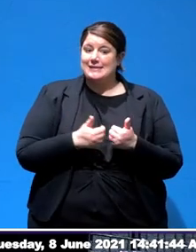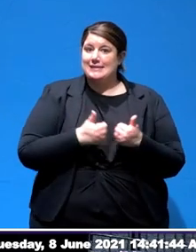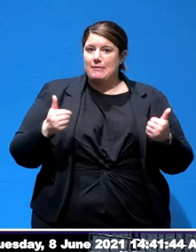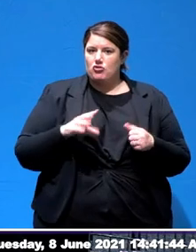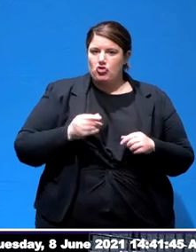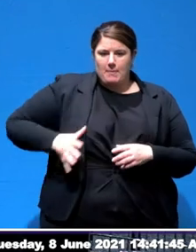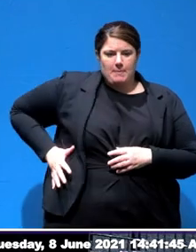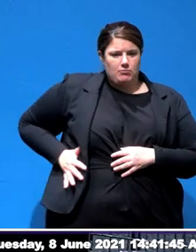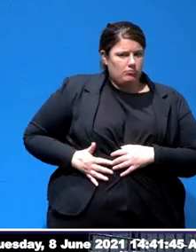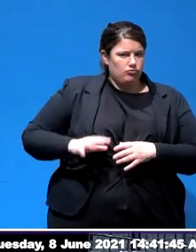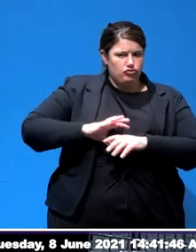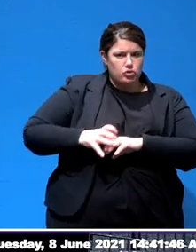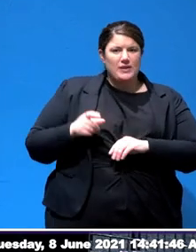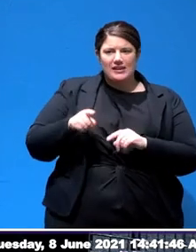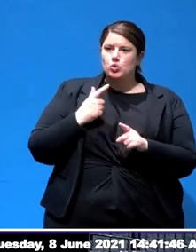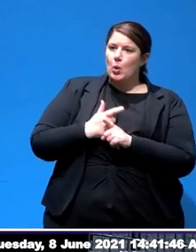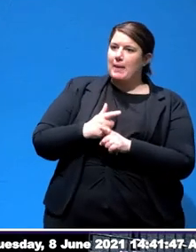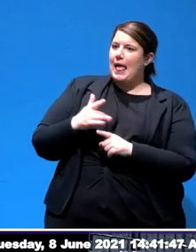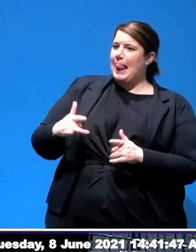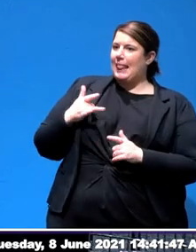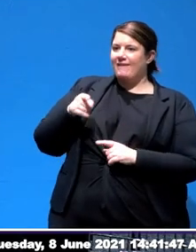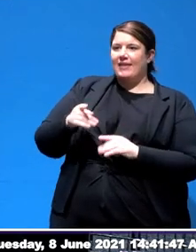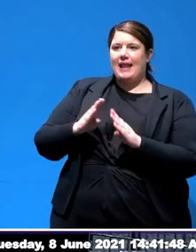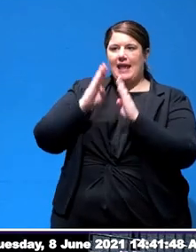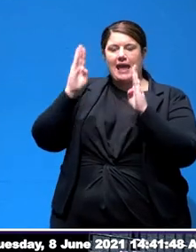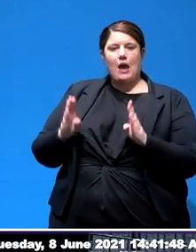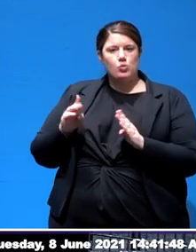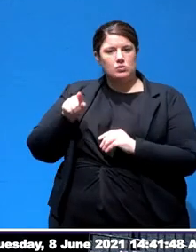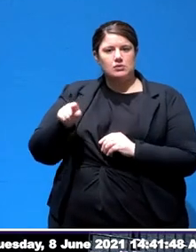This is the general living in N Street, of her observations.